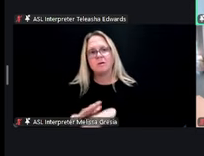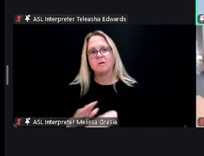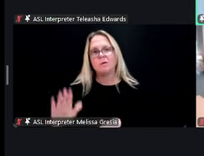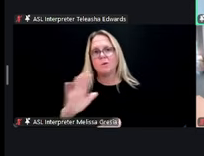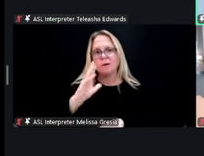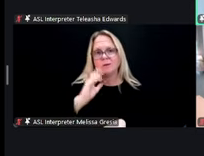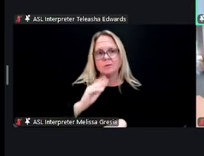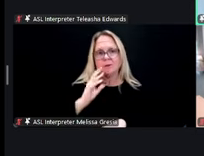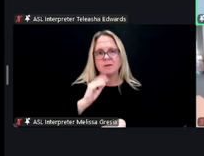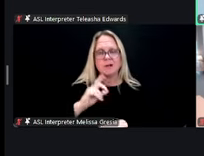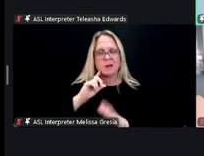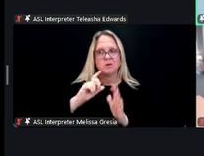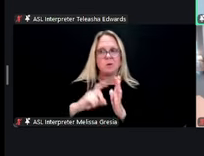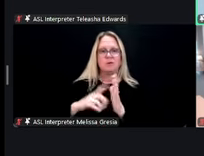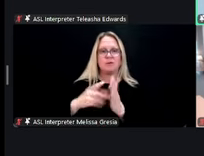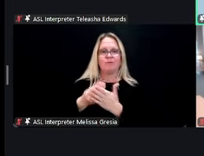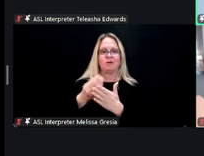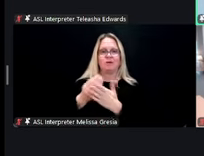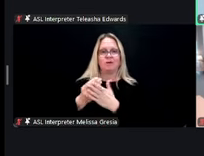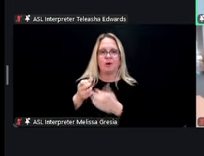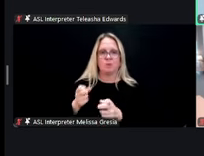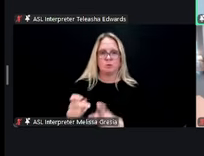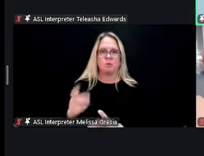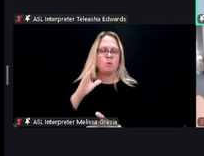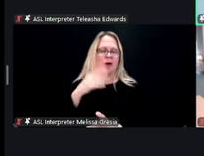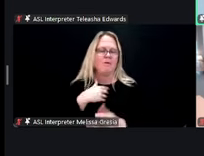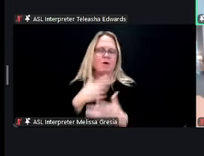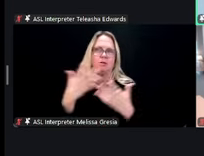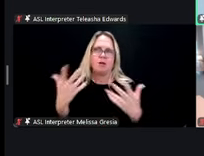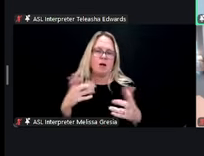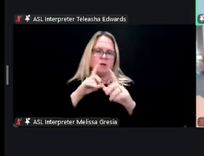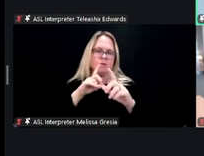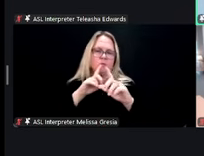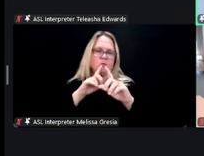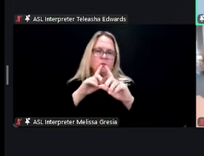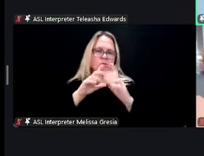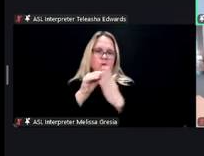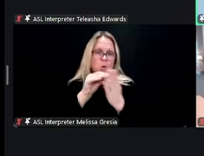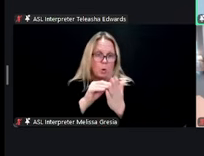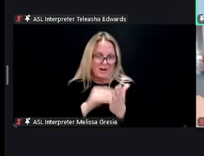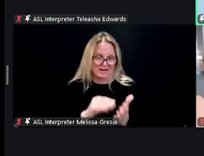of funding opportunity, there will be lots of reporting um that will be required. And so that